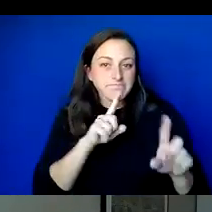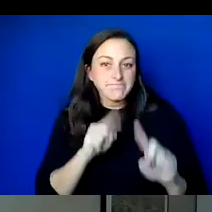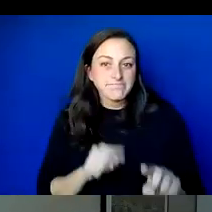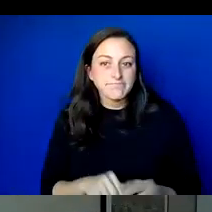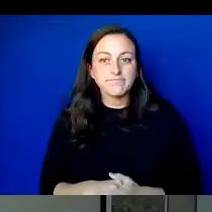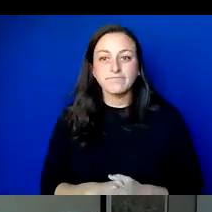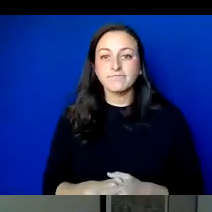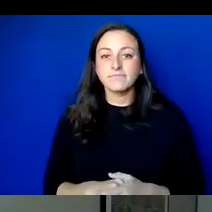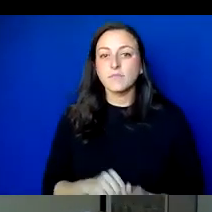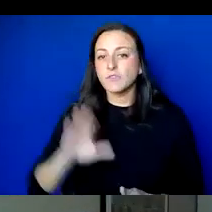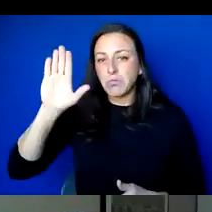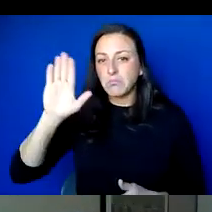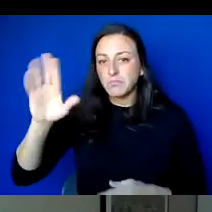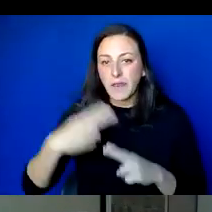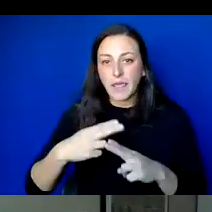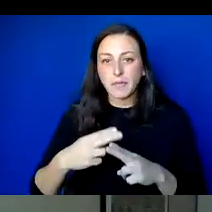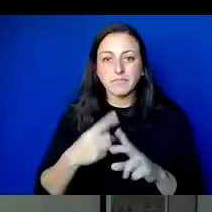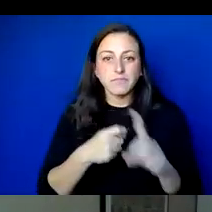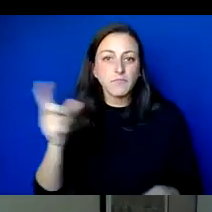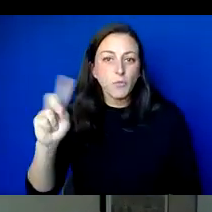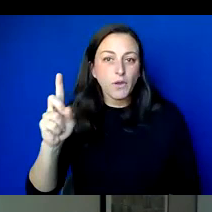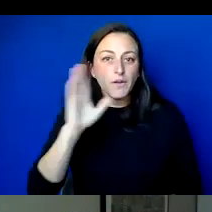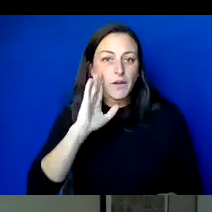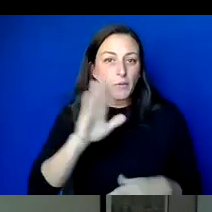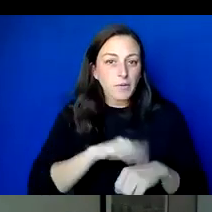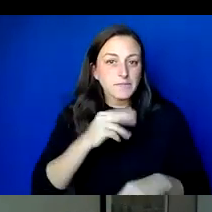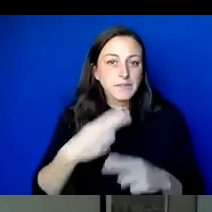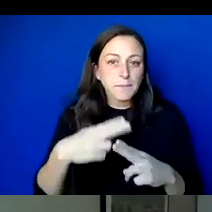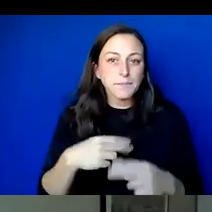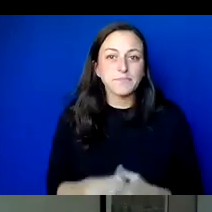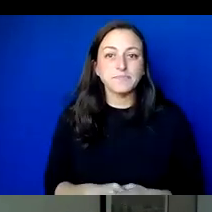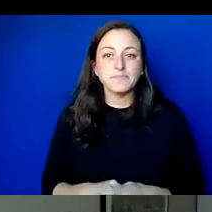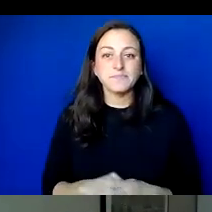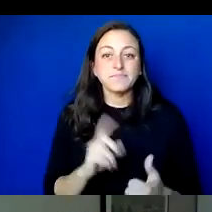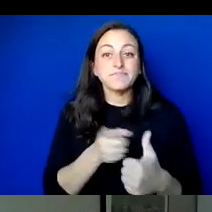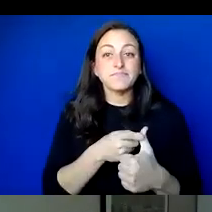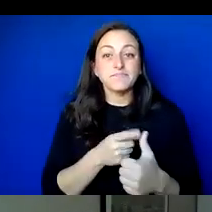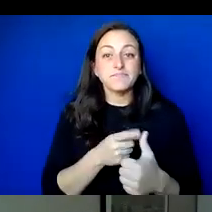name and where you're from when I call on you that would be great. Let's start with Meg Wingerter.